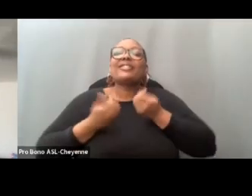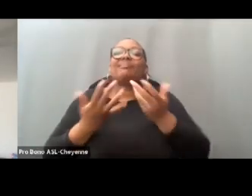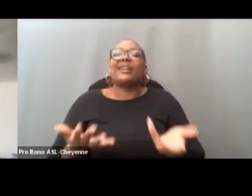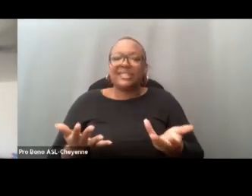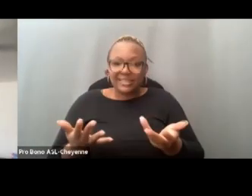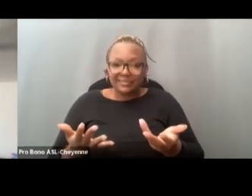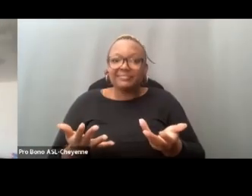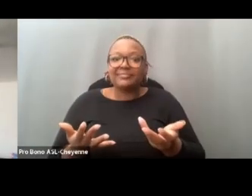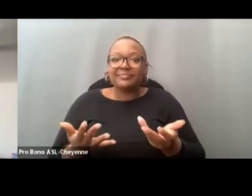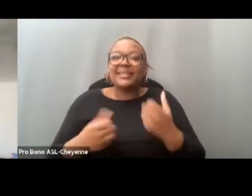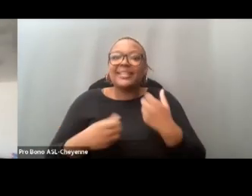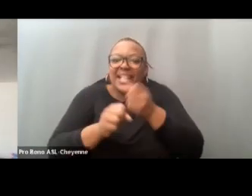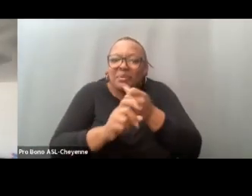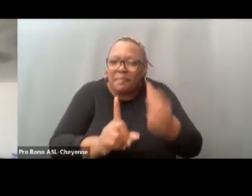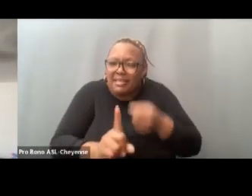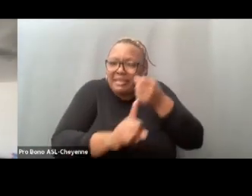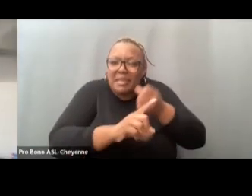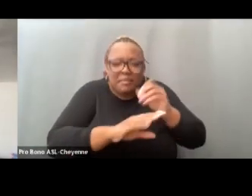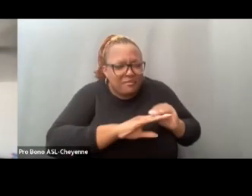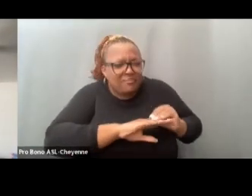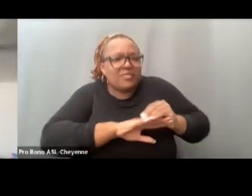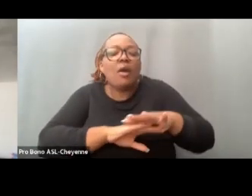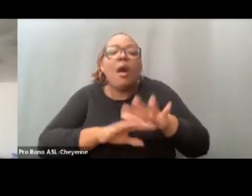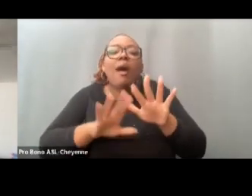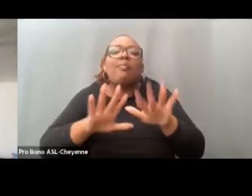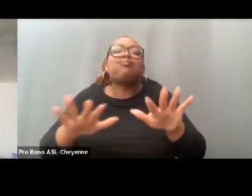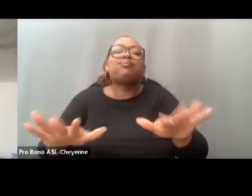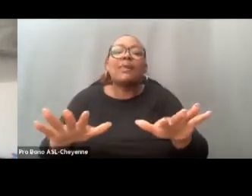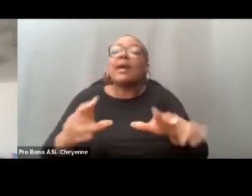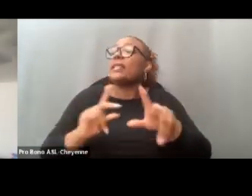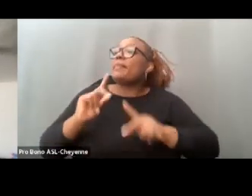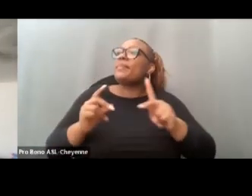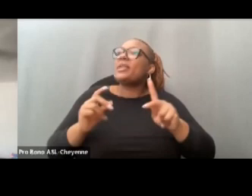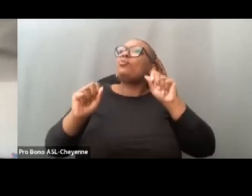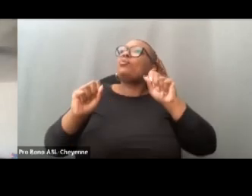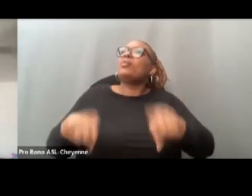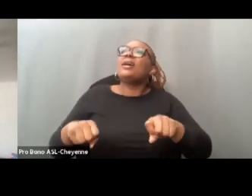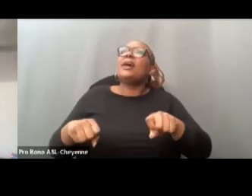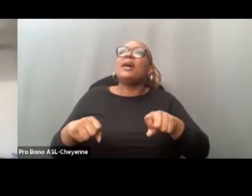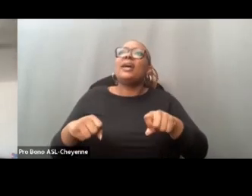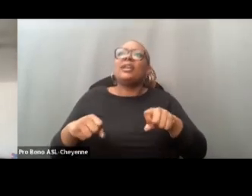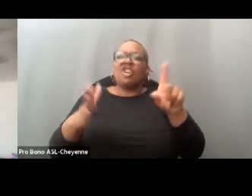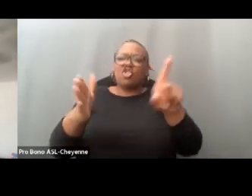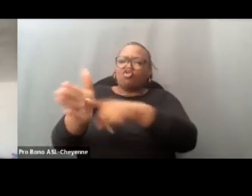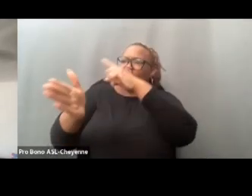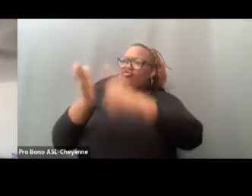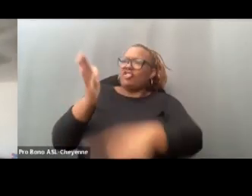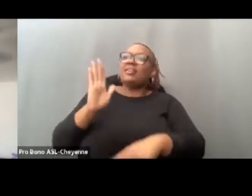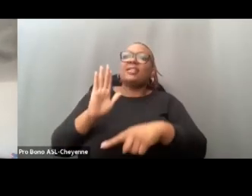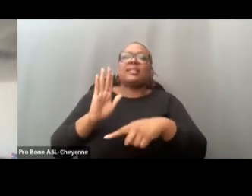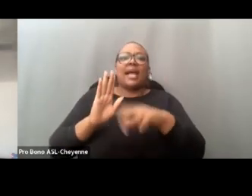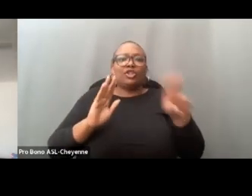That's what made the impact. The fact that people could criticize the United States,